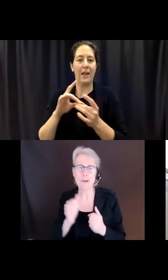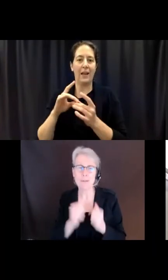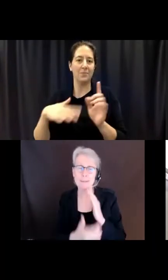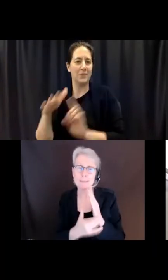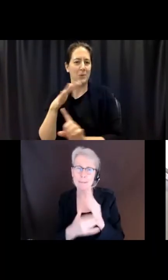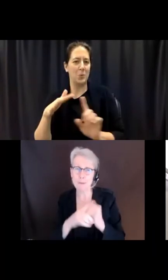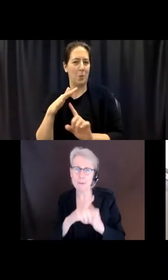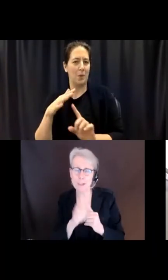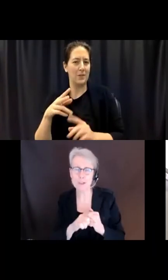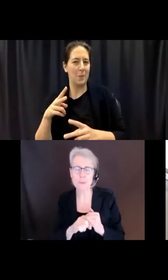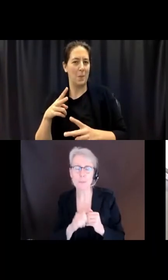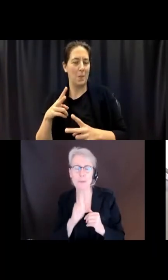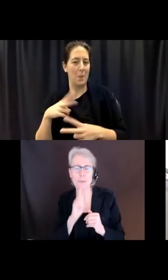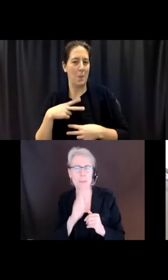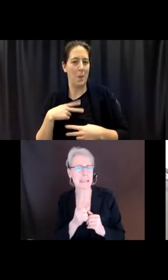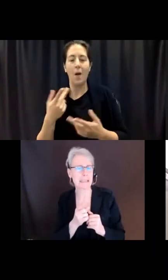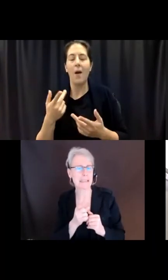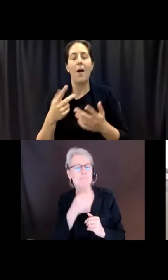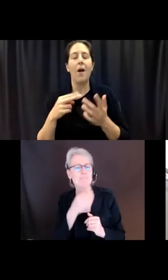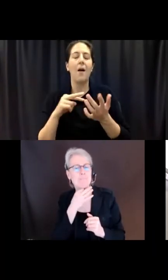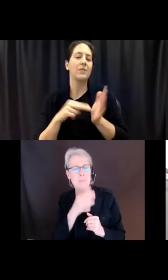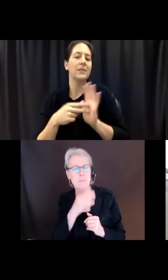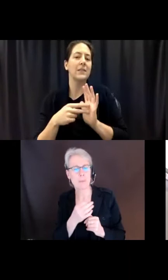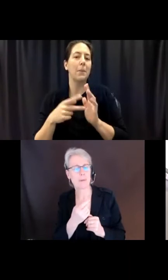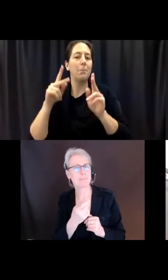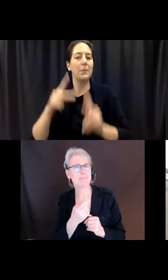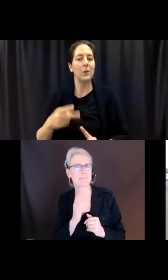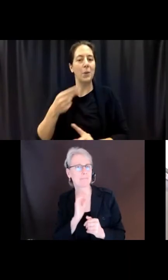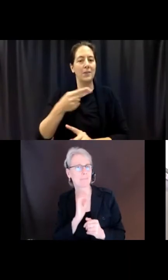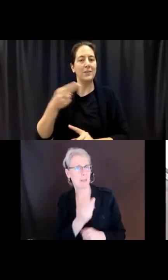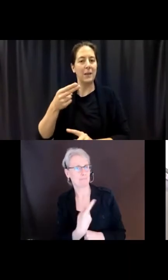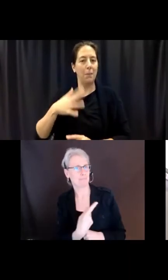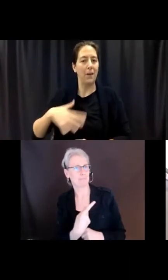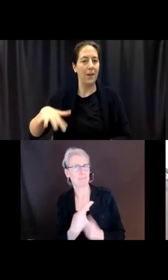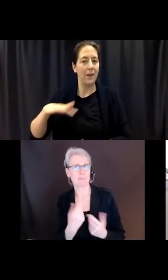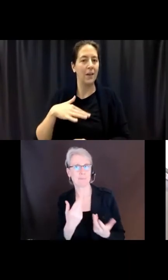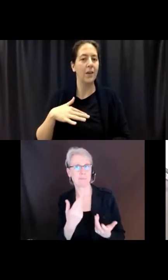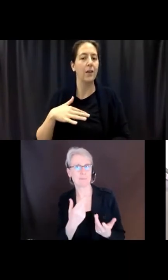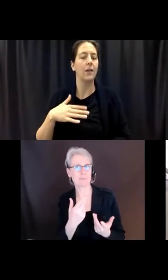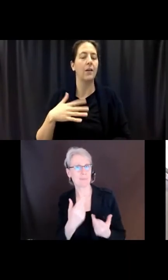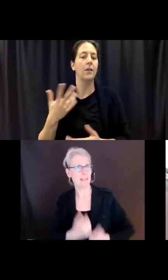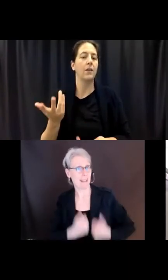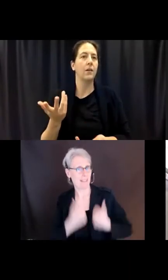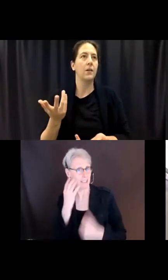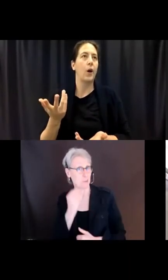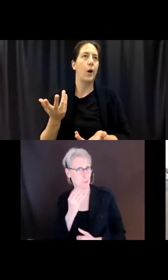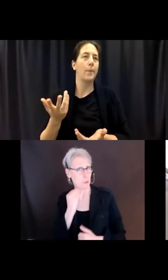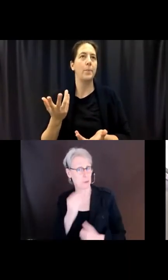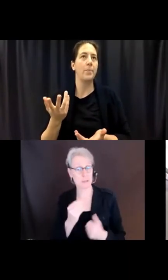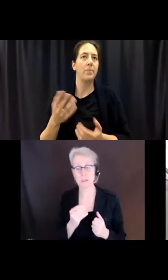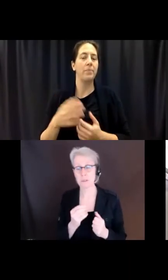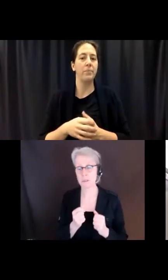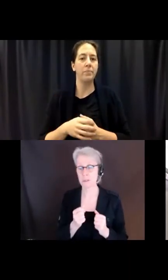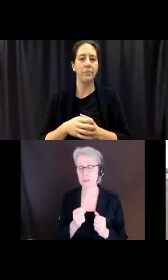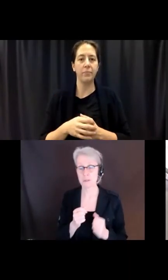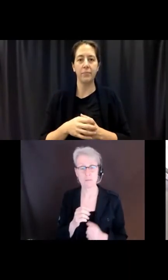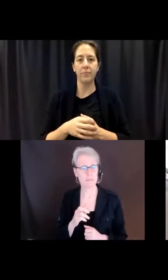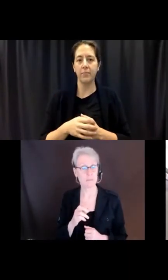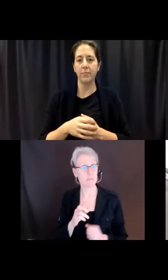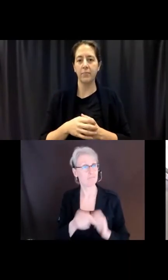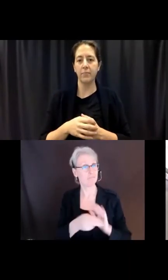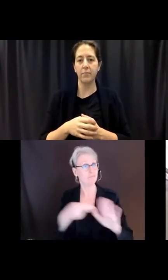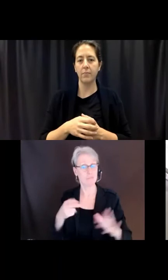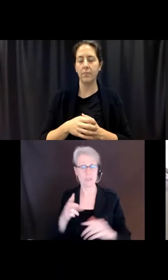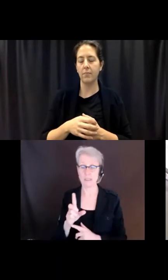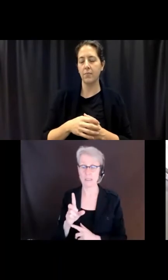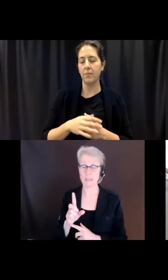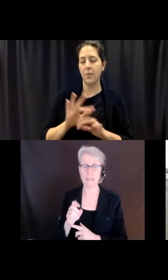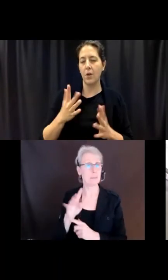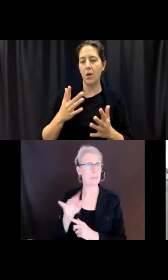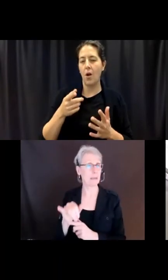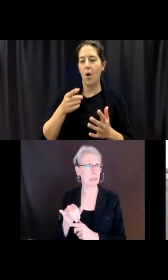OUR SITUATION MEANING AS A PERSON WITH A DISABILITY, WHAT DOES IT MEAN? WHAT DO YOU THINK ? WHAT